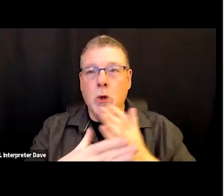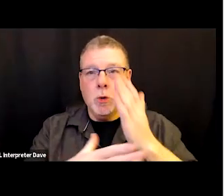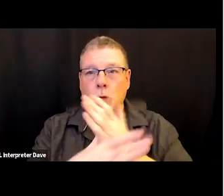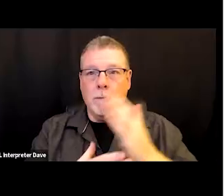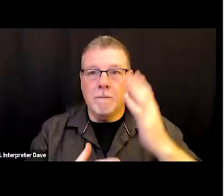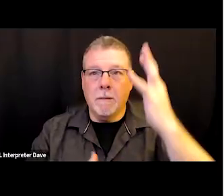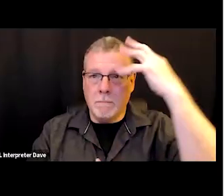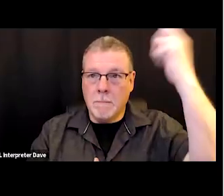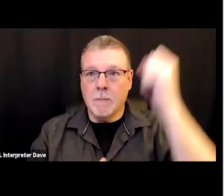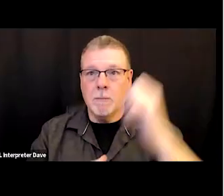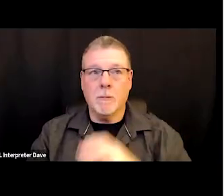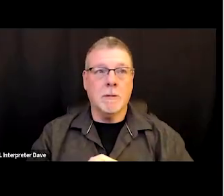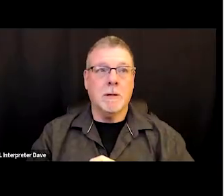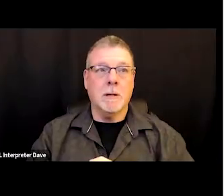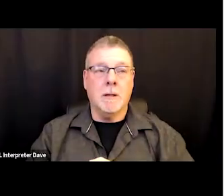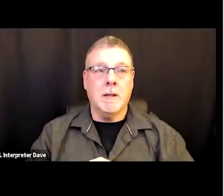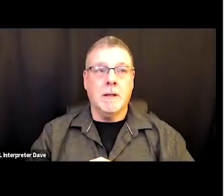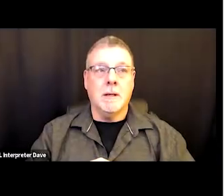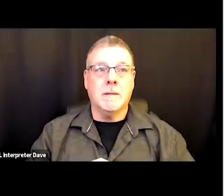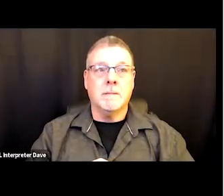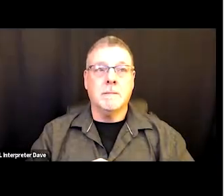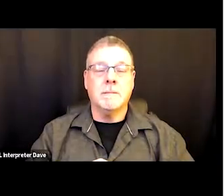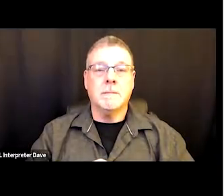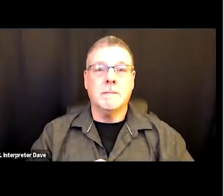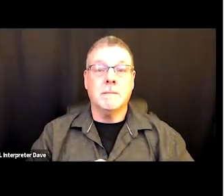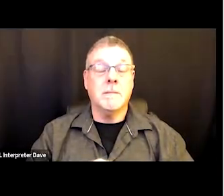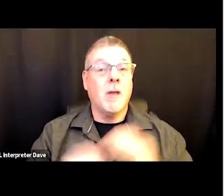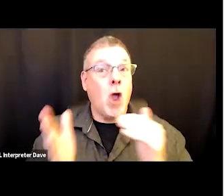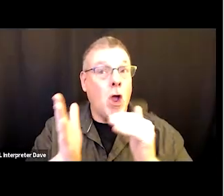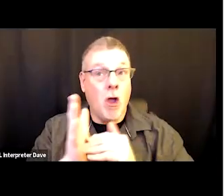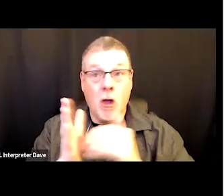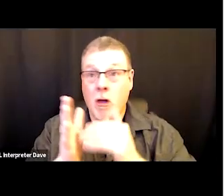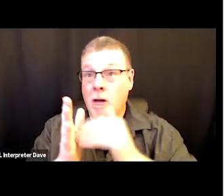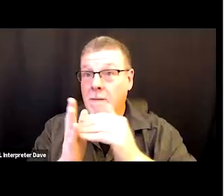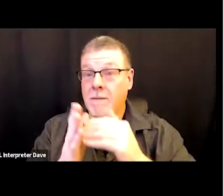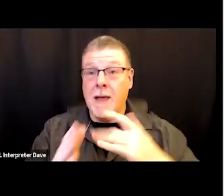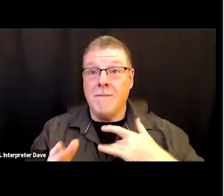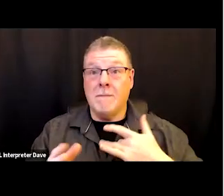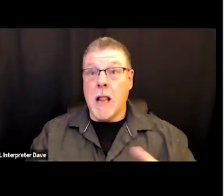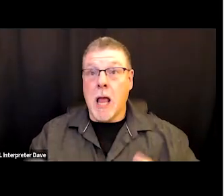very detailed memories of what happened to them. They are oftentimes in a state of hypervigilance and panic,